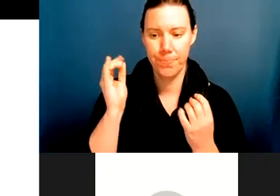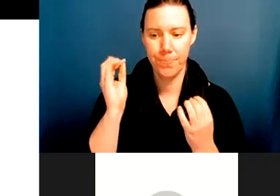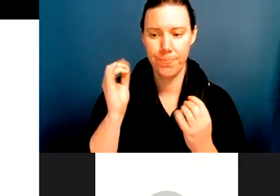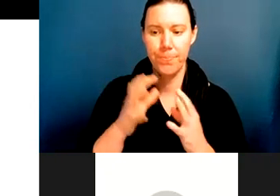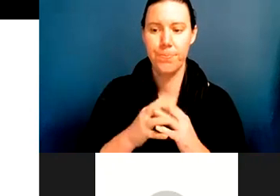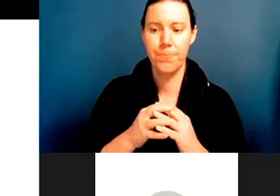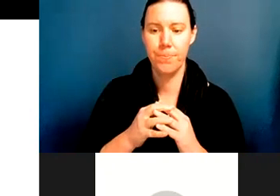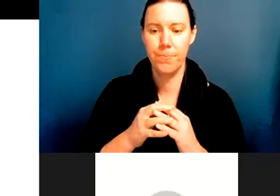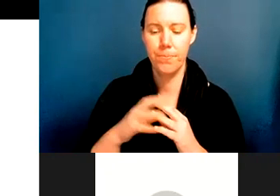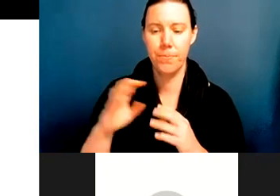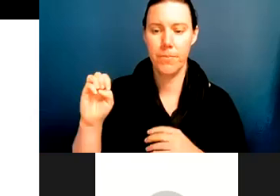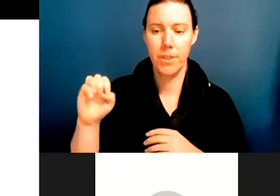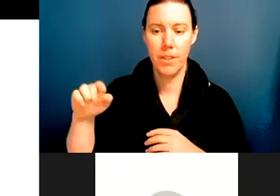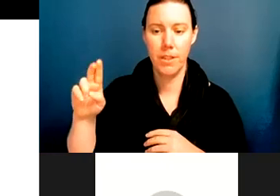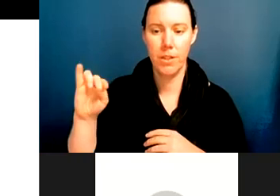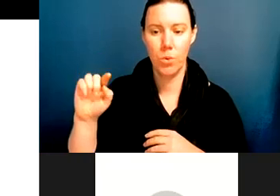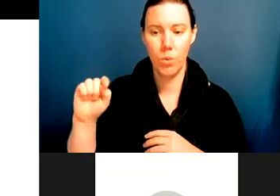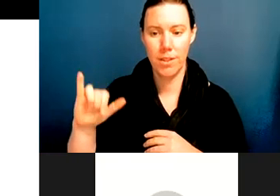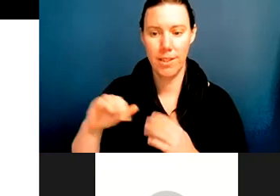Equity means to me is that,